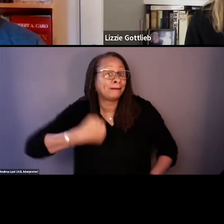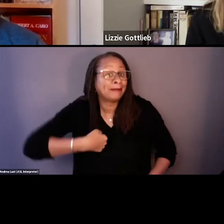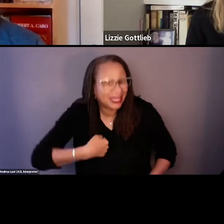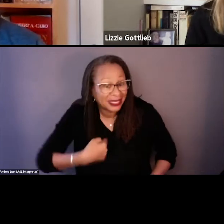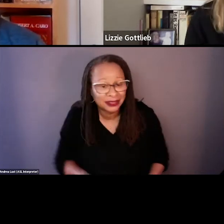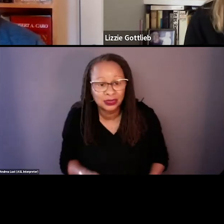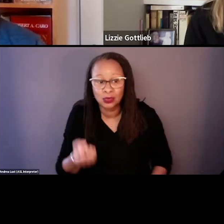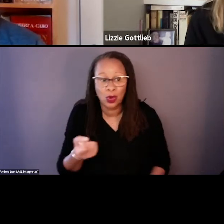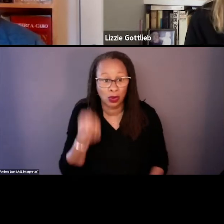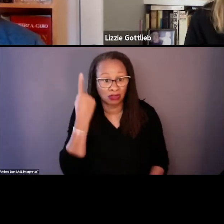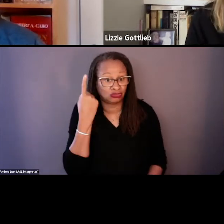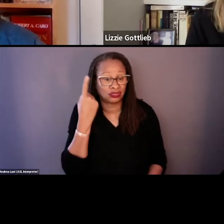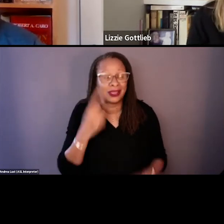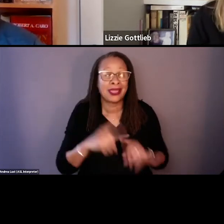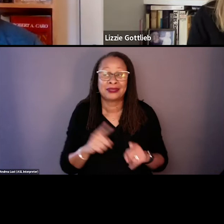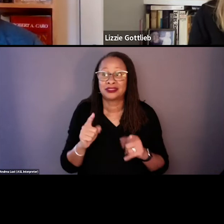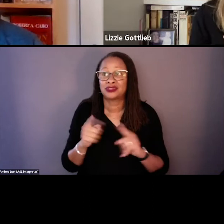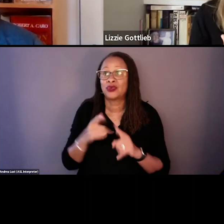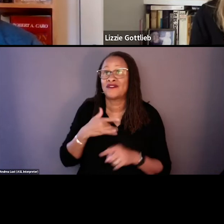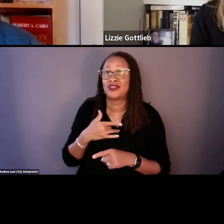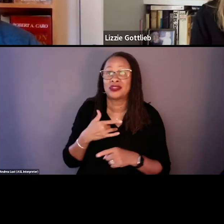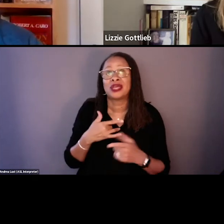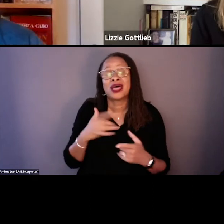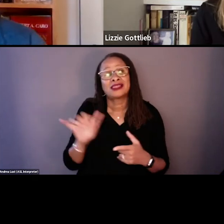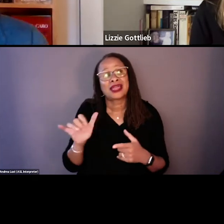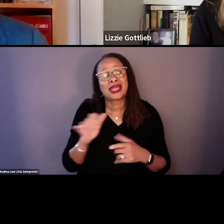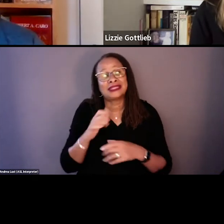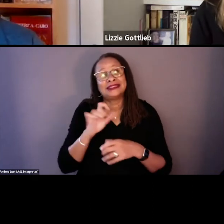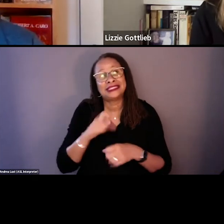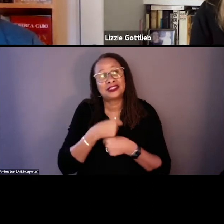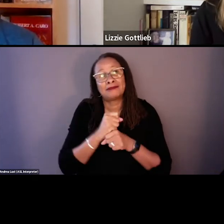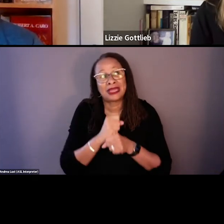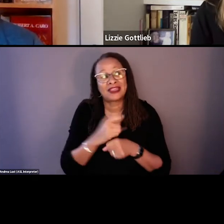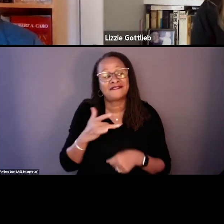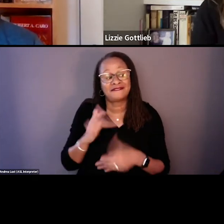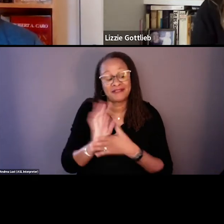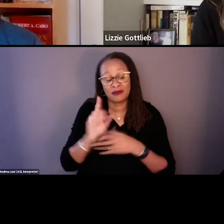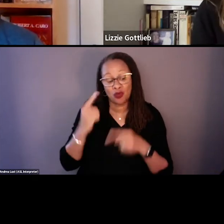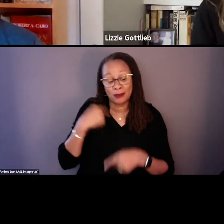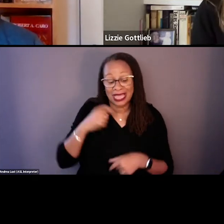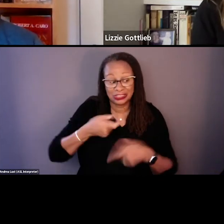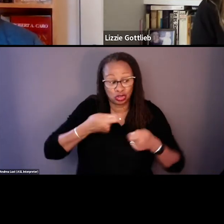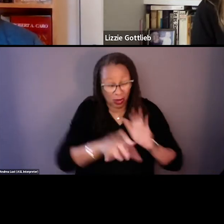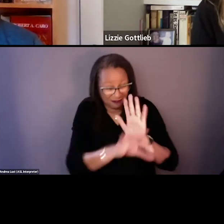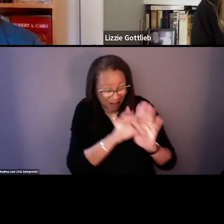for me to uncover. And I sort of feel that to make a film, for me, there needs to be something you're trying to find out